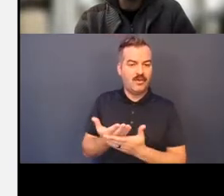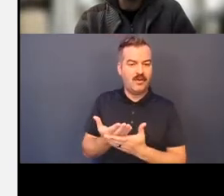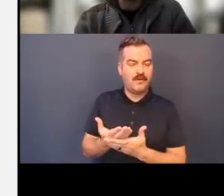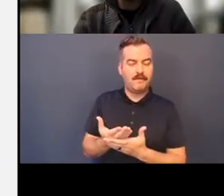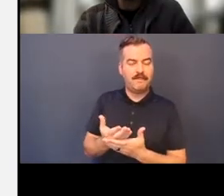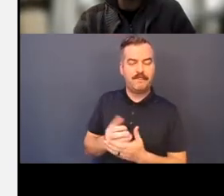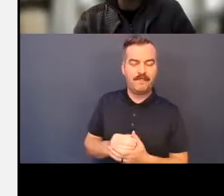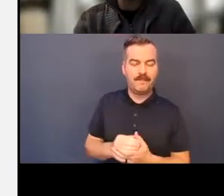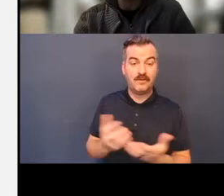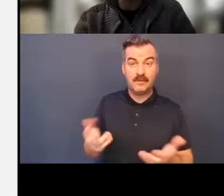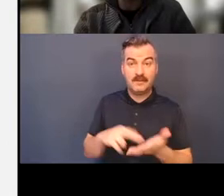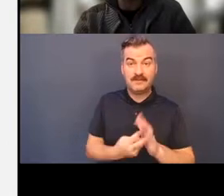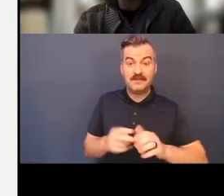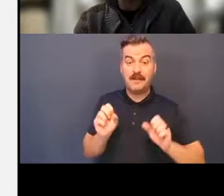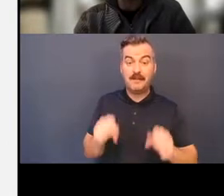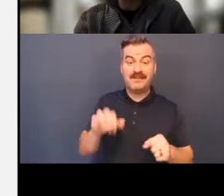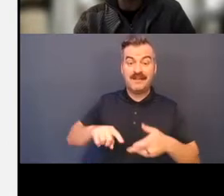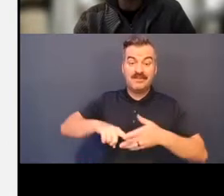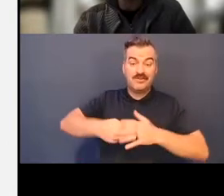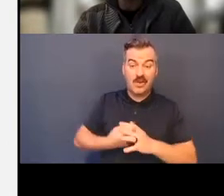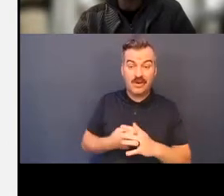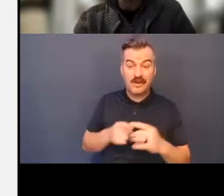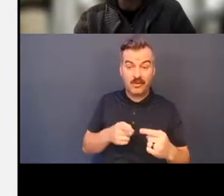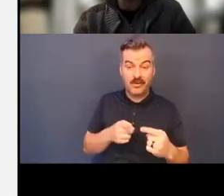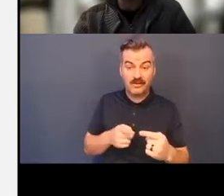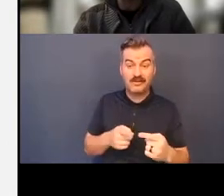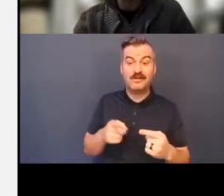as a starting point from which the world and folds and which serves to put some objects